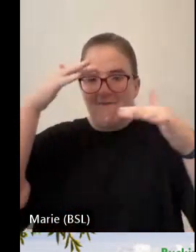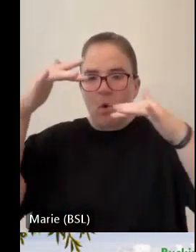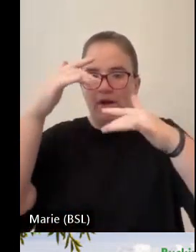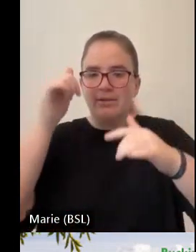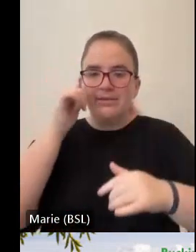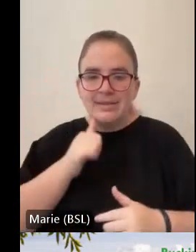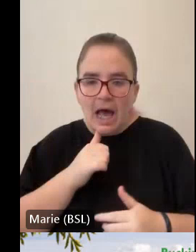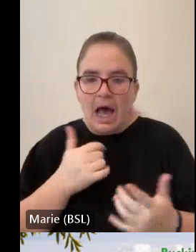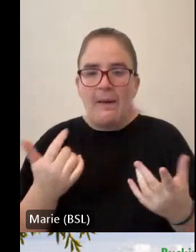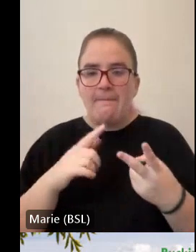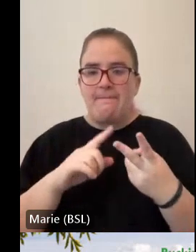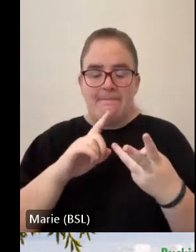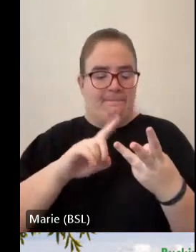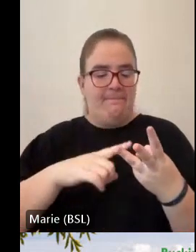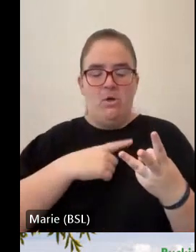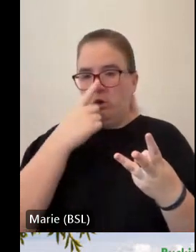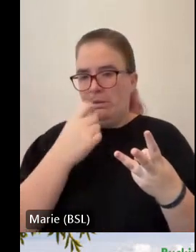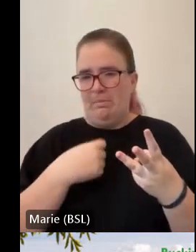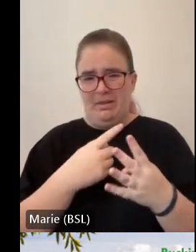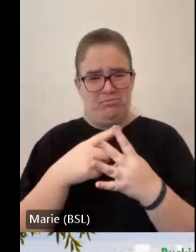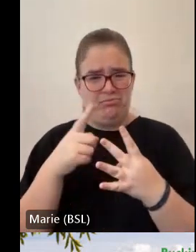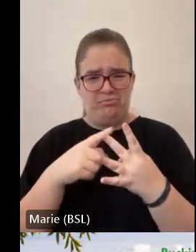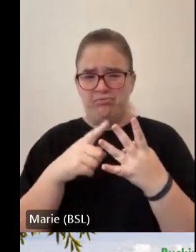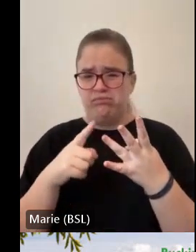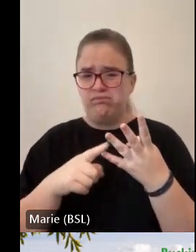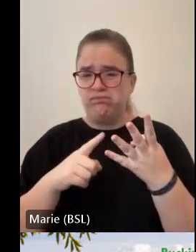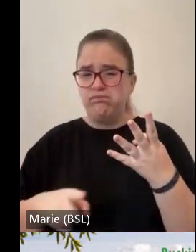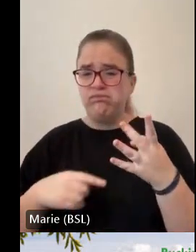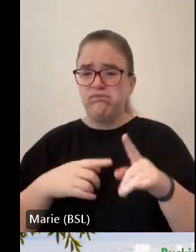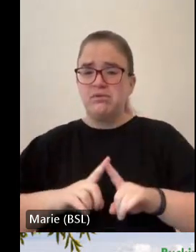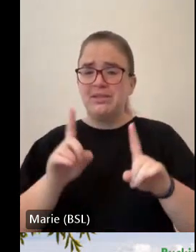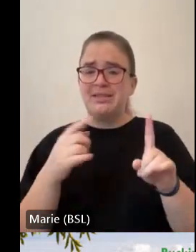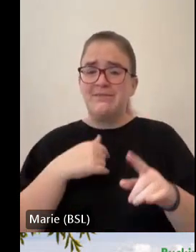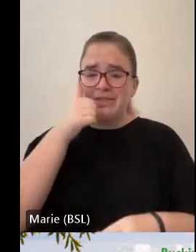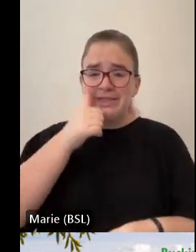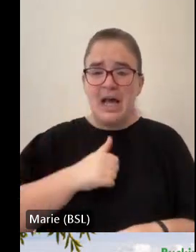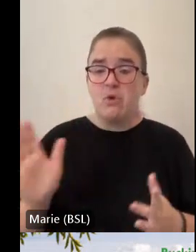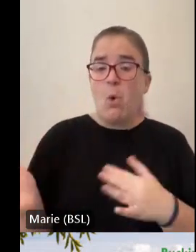Or, and all sorts of different scams that were asking for money.